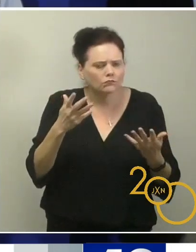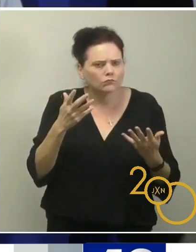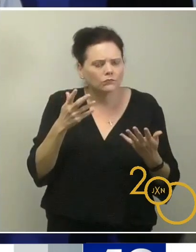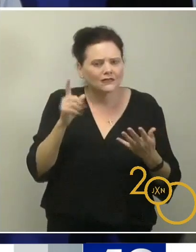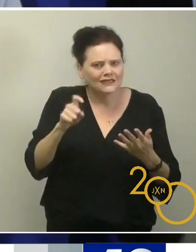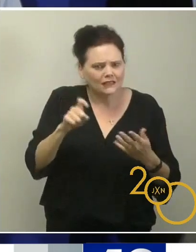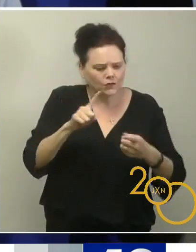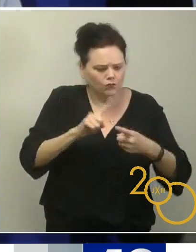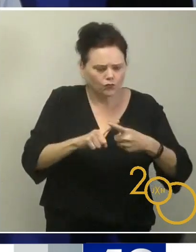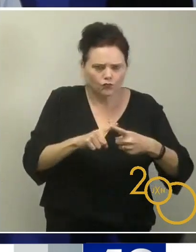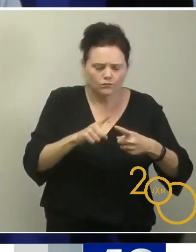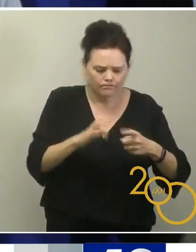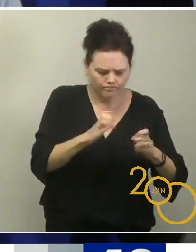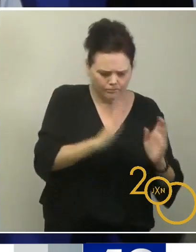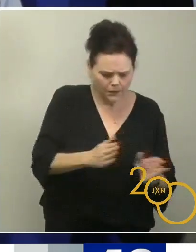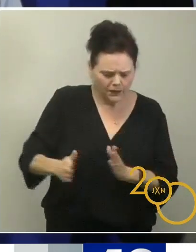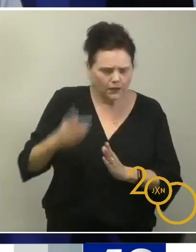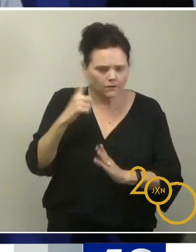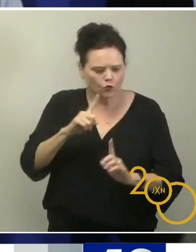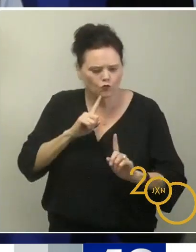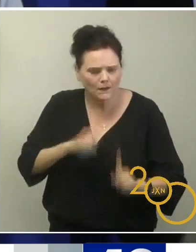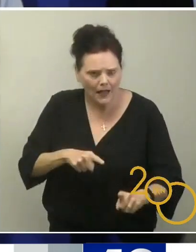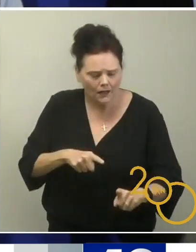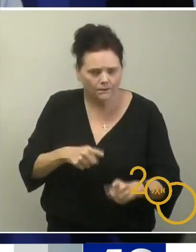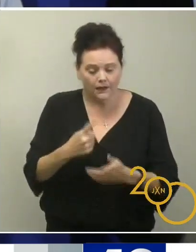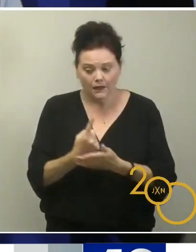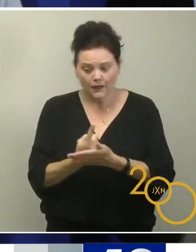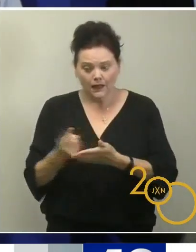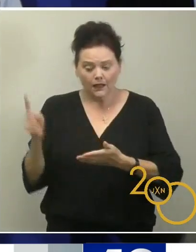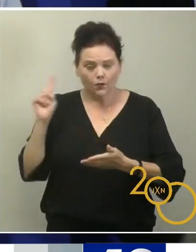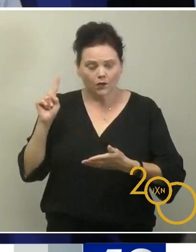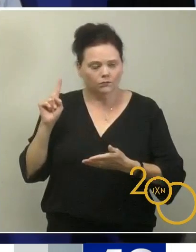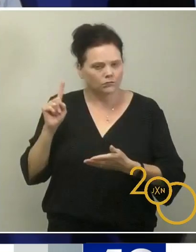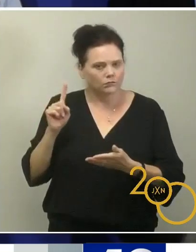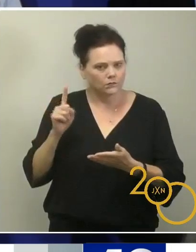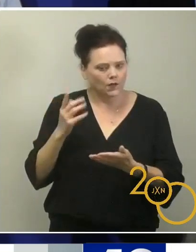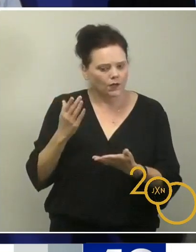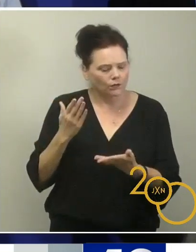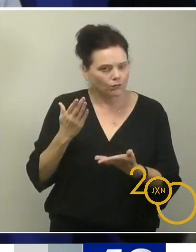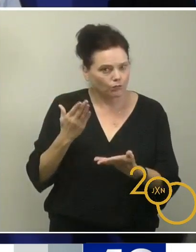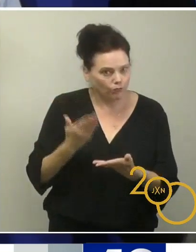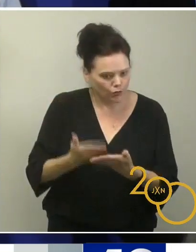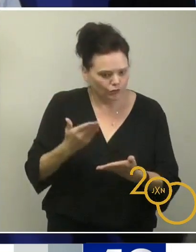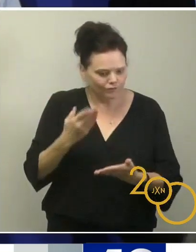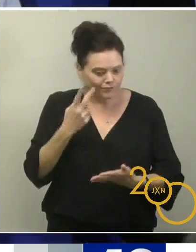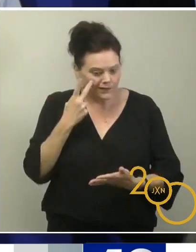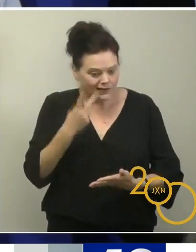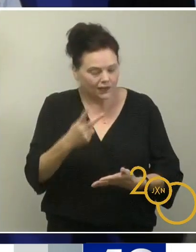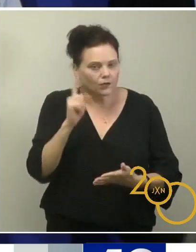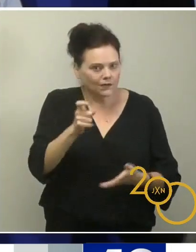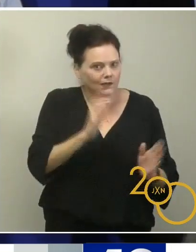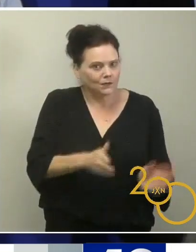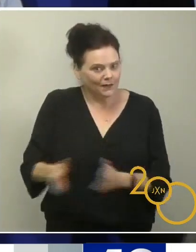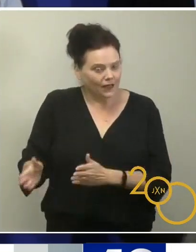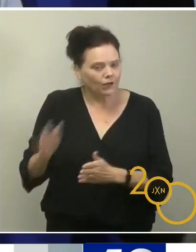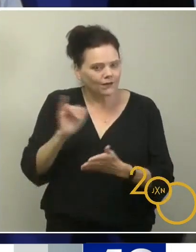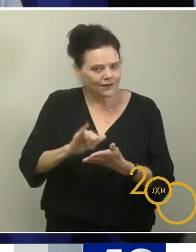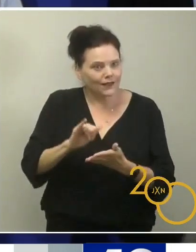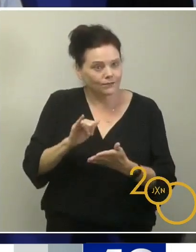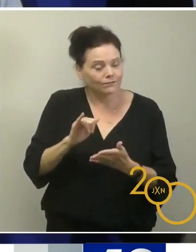STOOD WITH THINGS AND WHAT WAS THE FORESEEABLE FUTURE THAT WOULD BE LOOKING AT IN TERMS OF